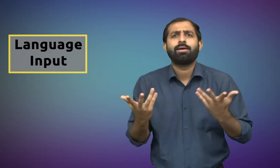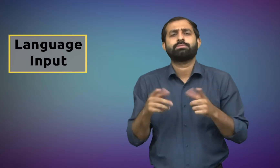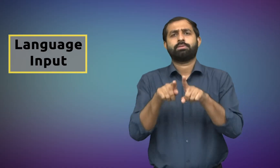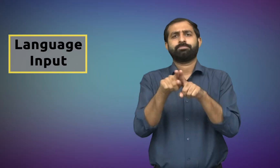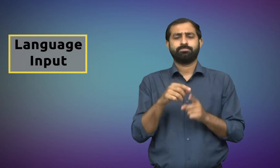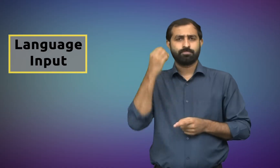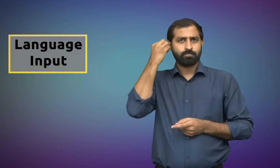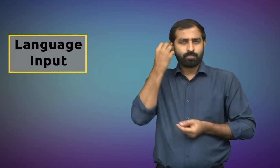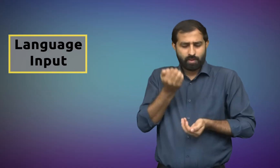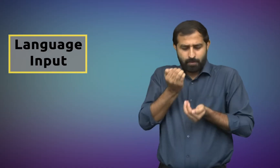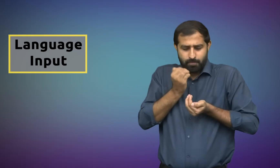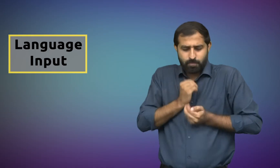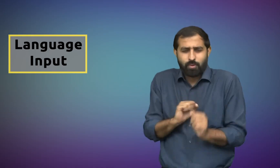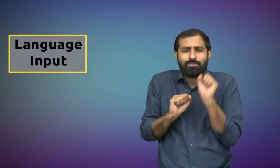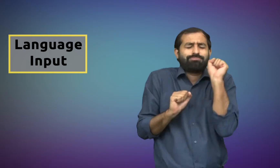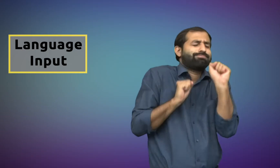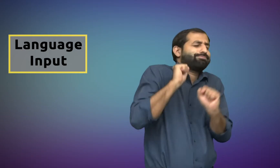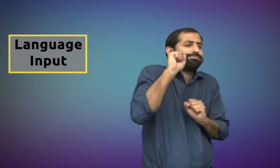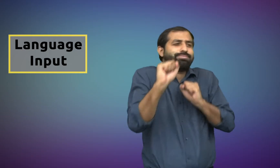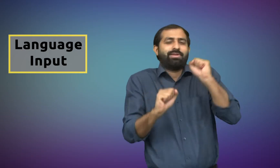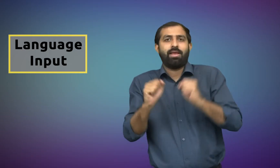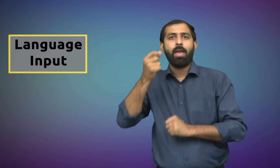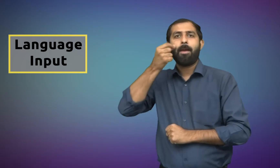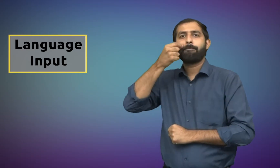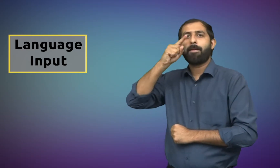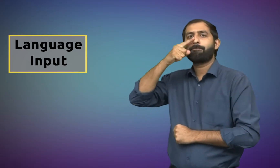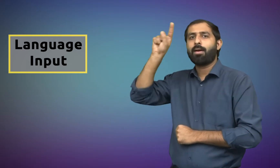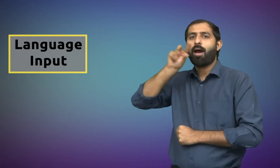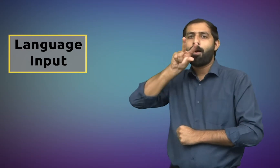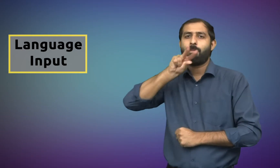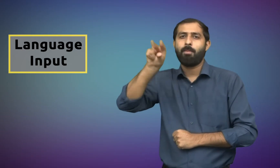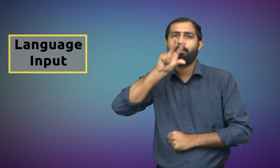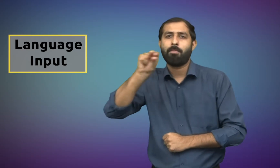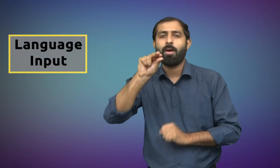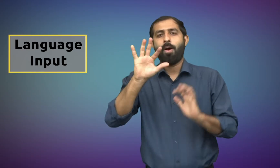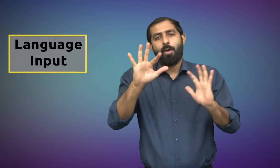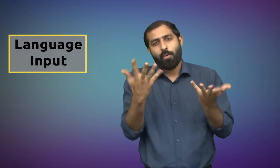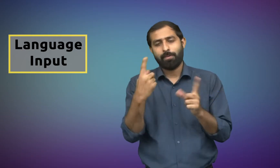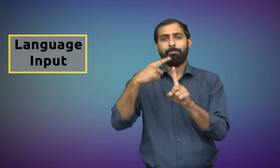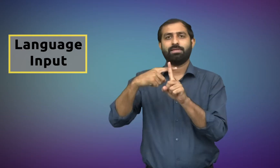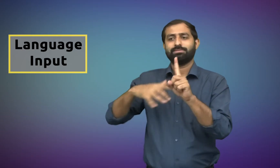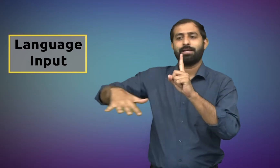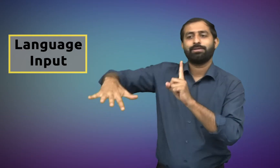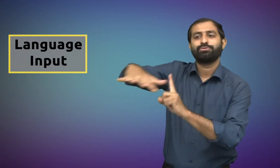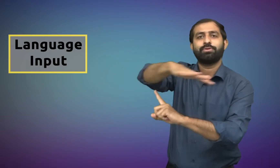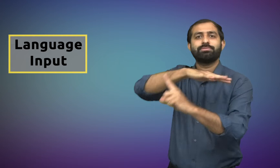When a hearing child is born in hearing family and he or she may perceive language with their sense of hearing